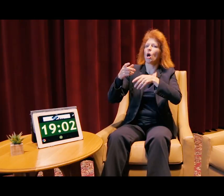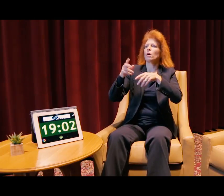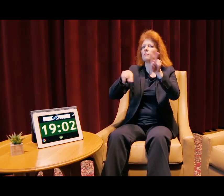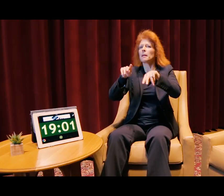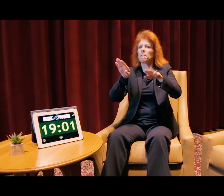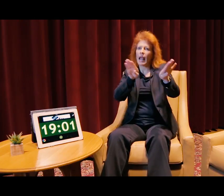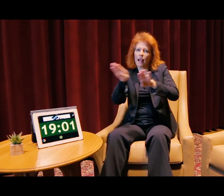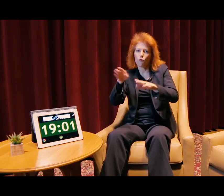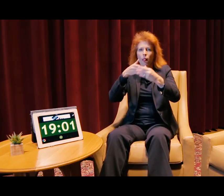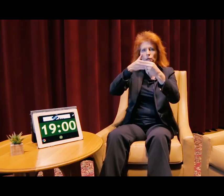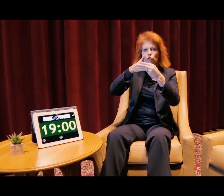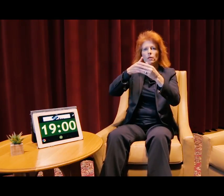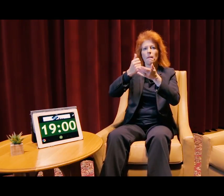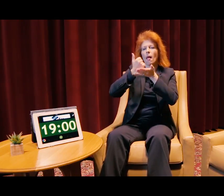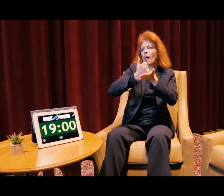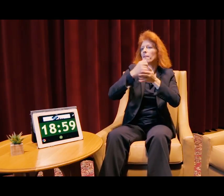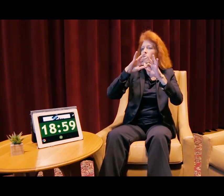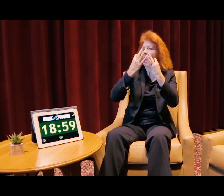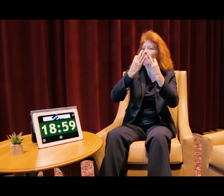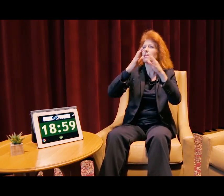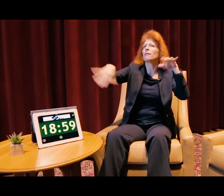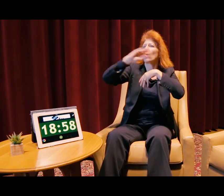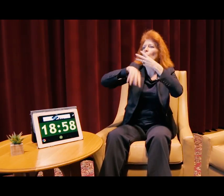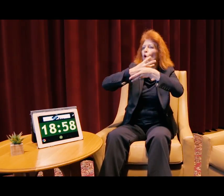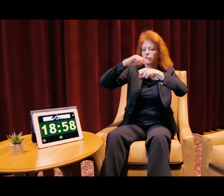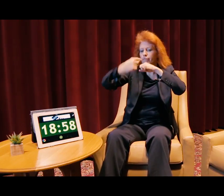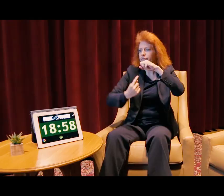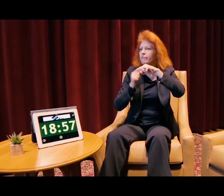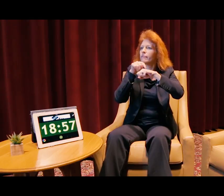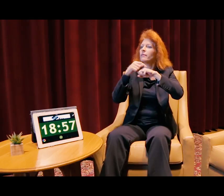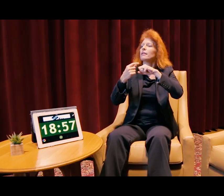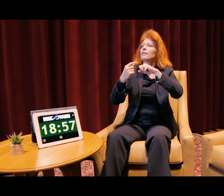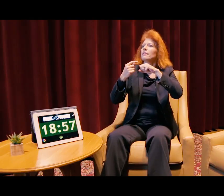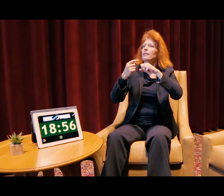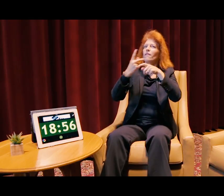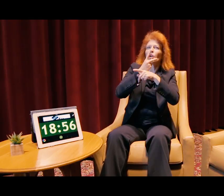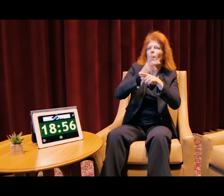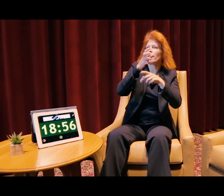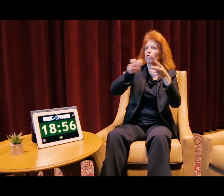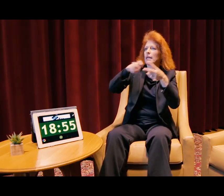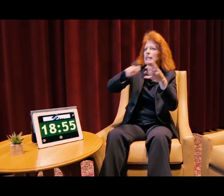and leadership side of helping families around the world navigate the transitions they have to make to go from